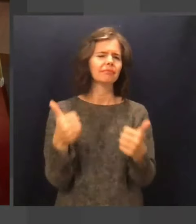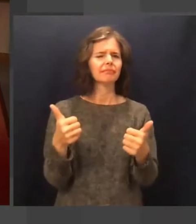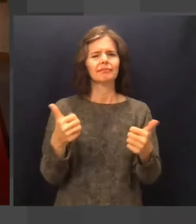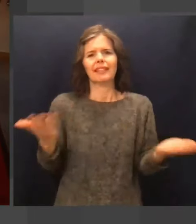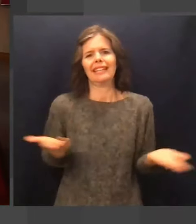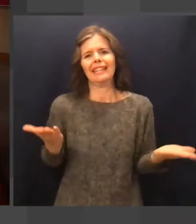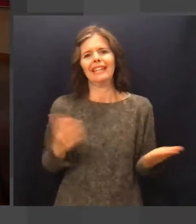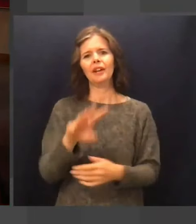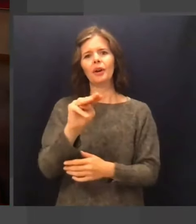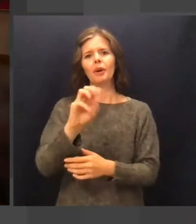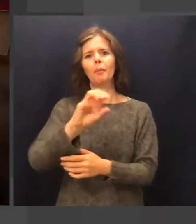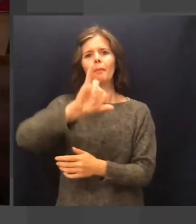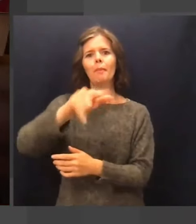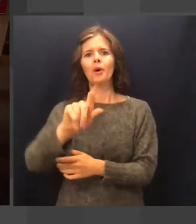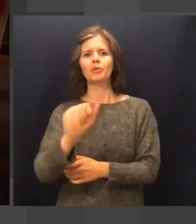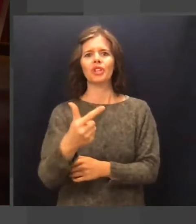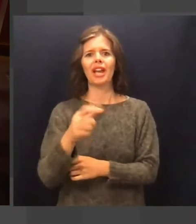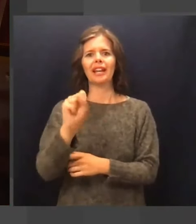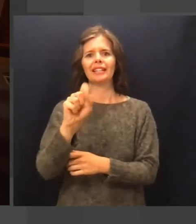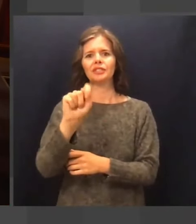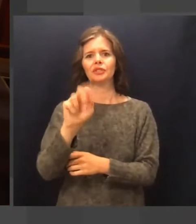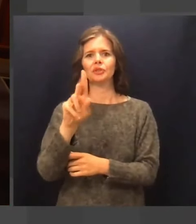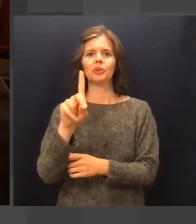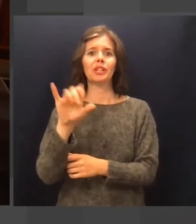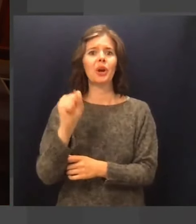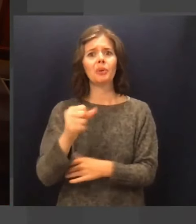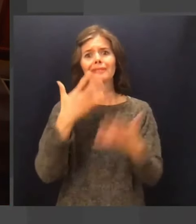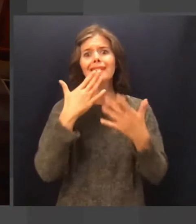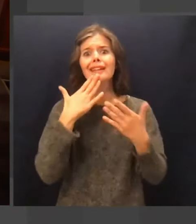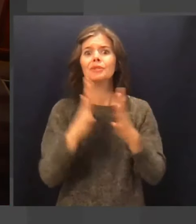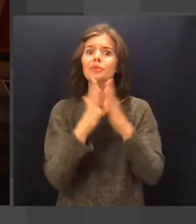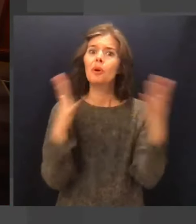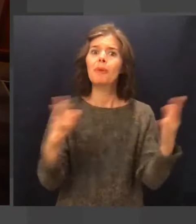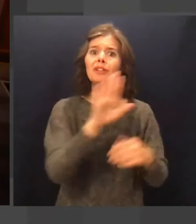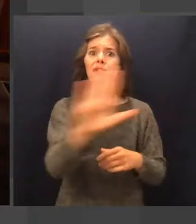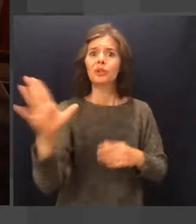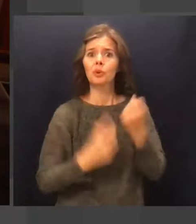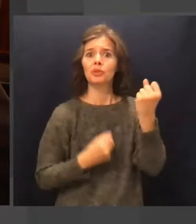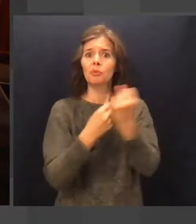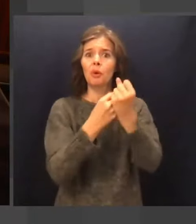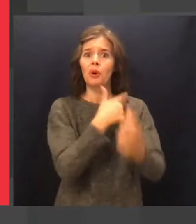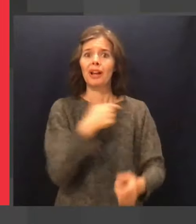IS TODAY WITHOUT ALL OF YOU. FROM ALL OF US AT MOJANG STUDIOS